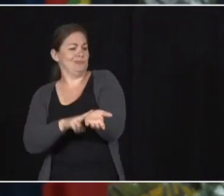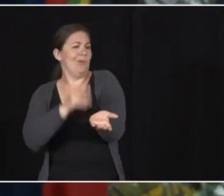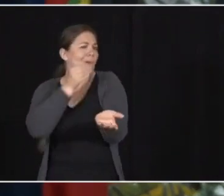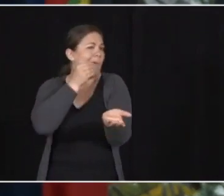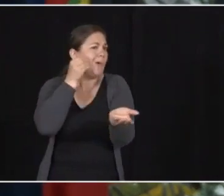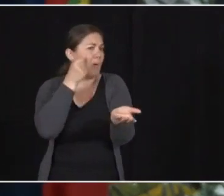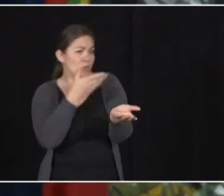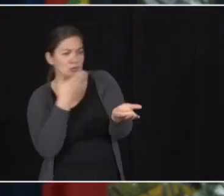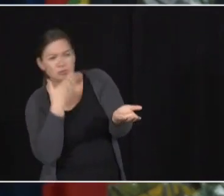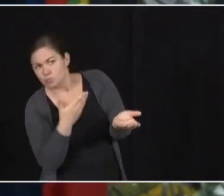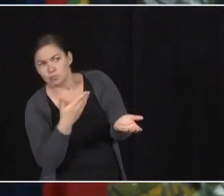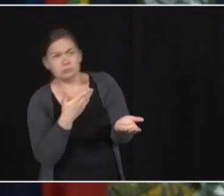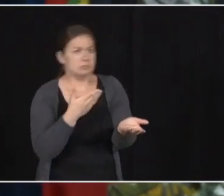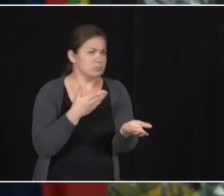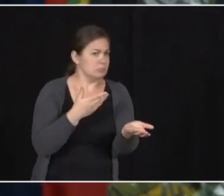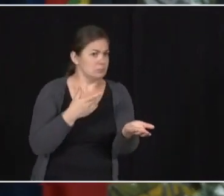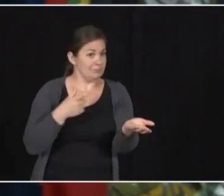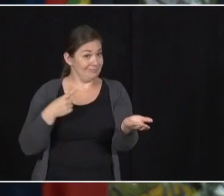On these homes, specifically the ones that the